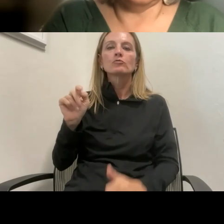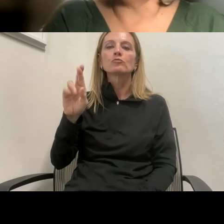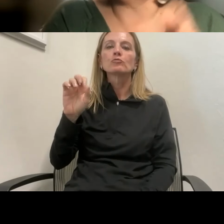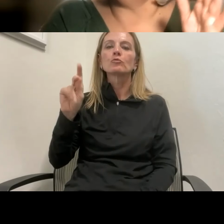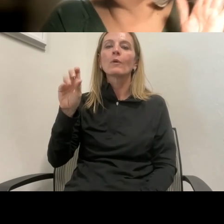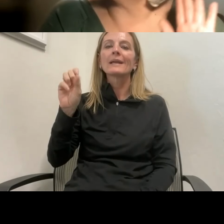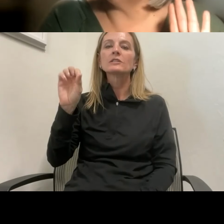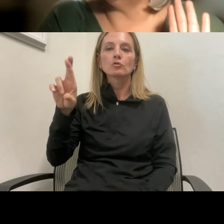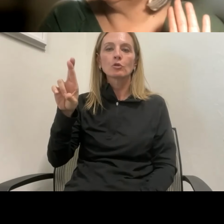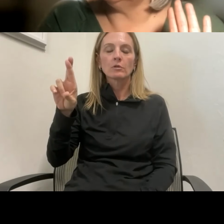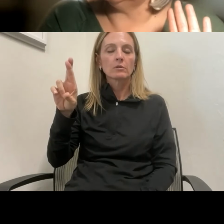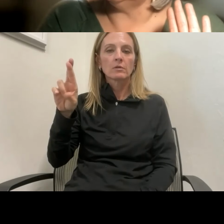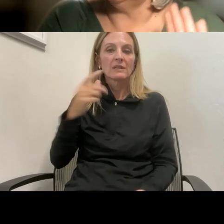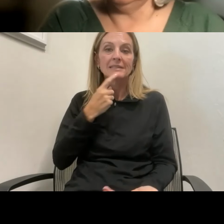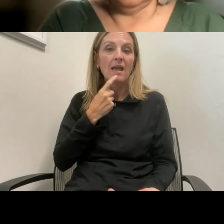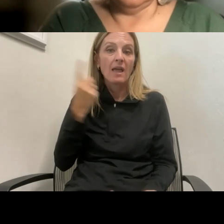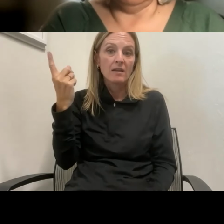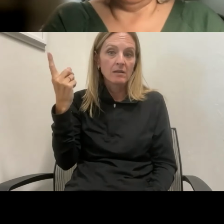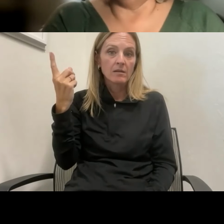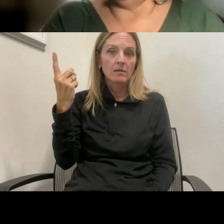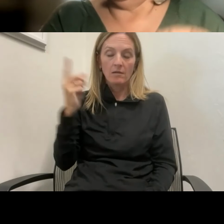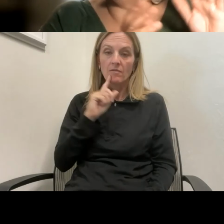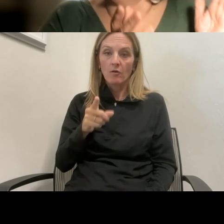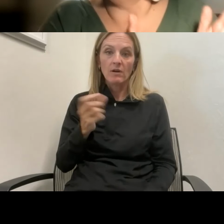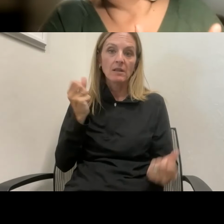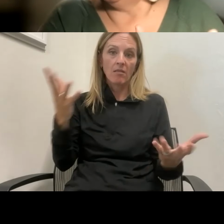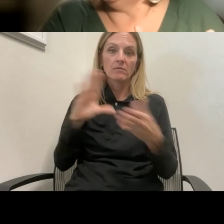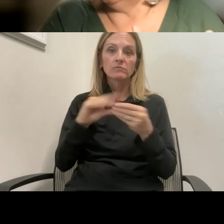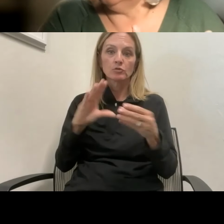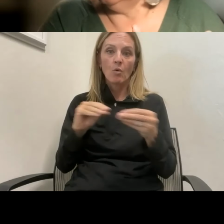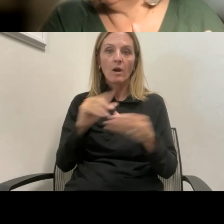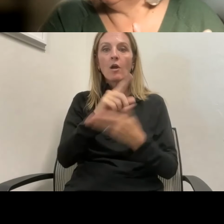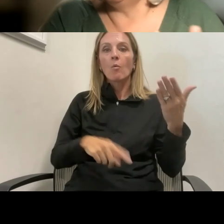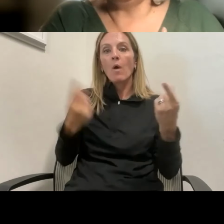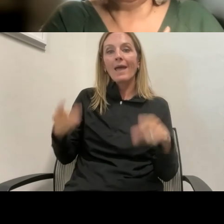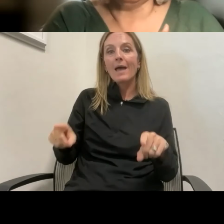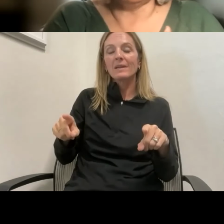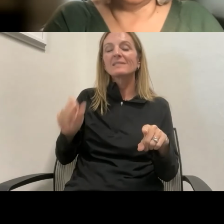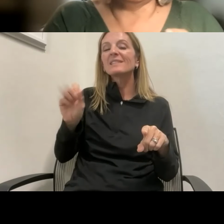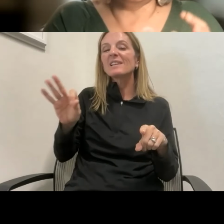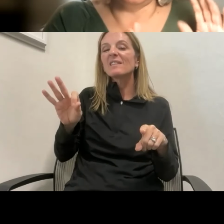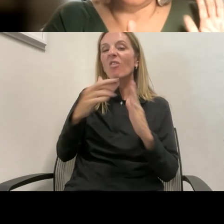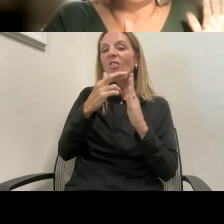Because there's a lot of story there about what happens when we break laws but also what happens